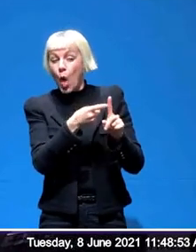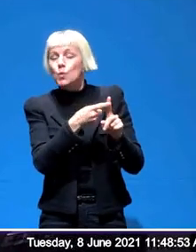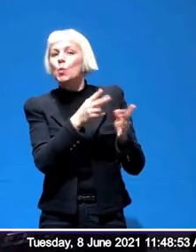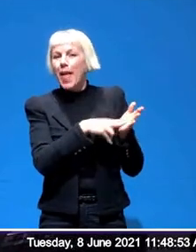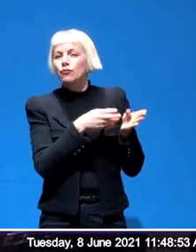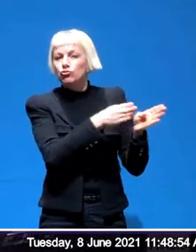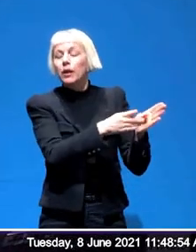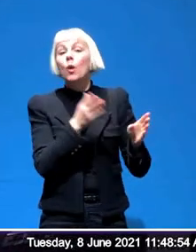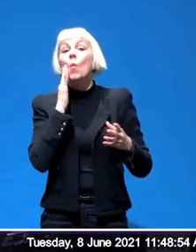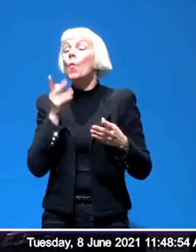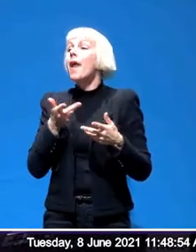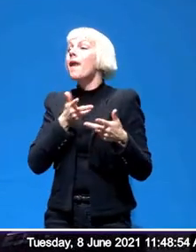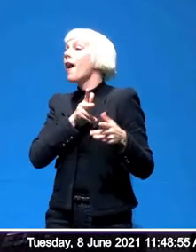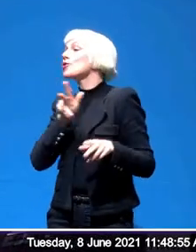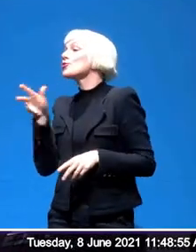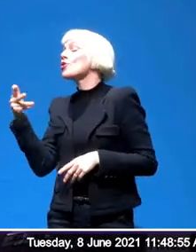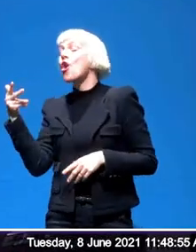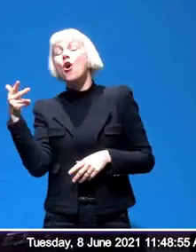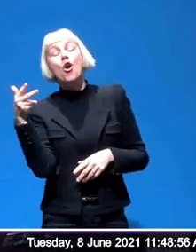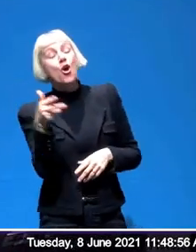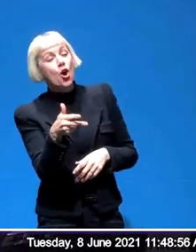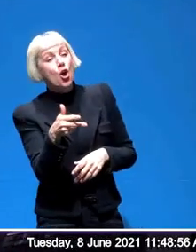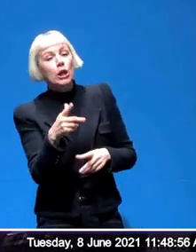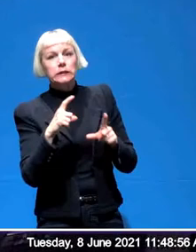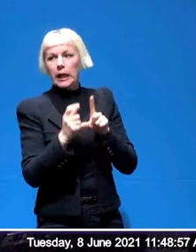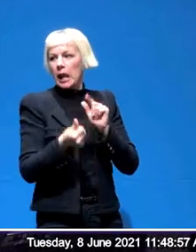As soon as we turned into that road, Daniel became very upset